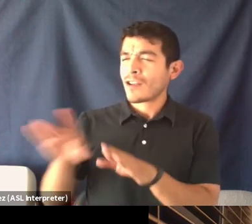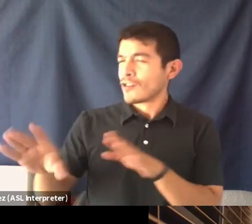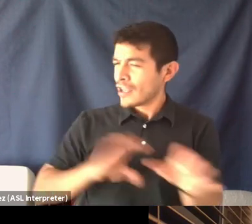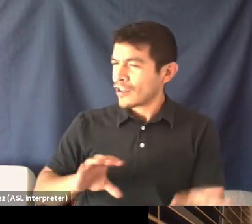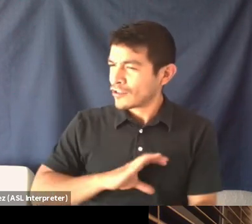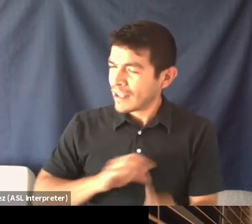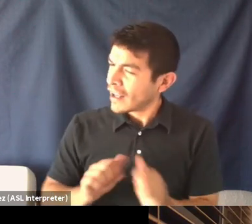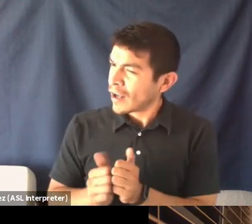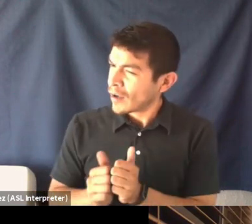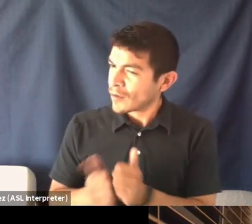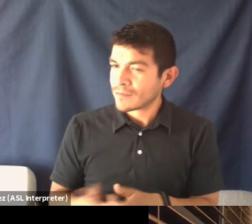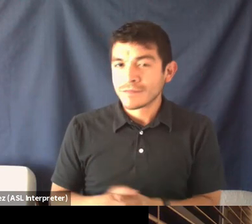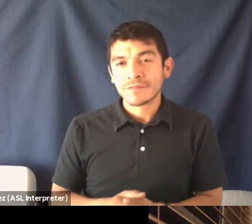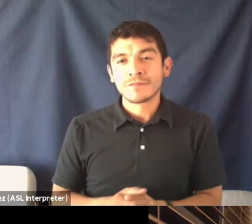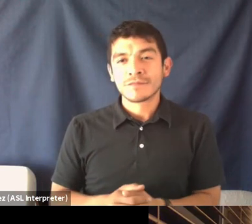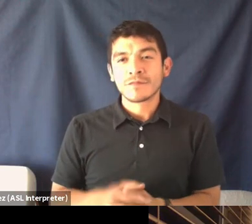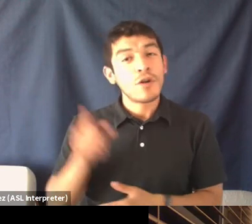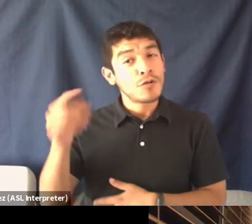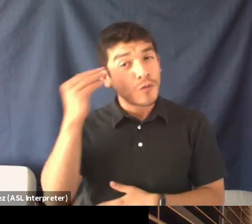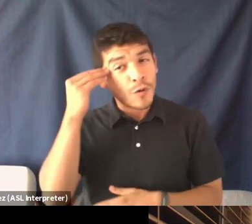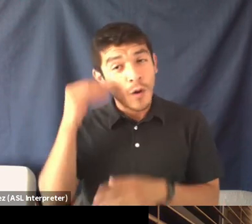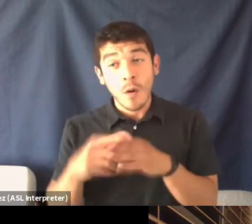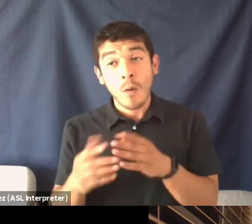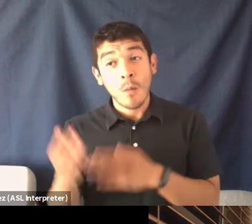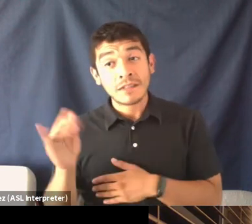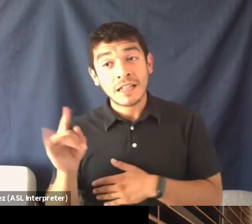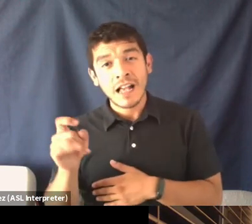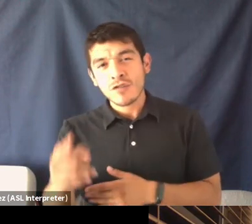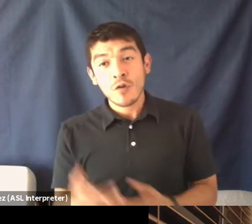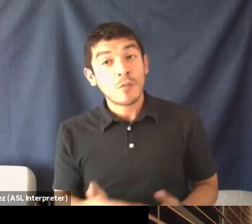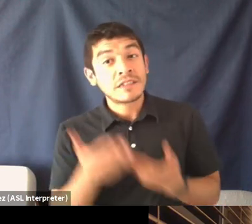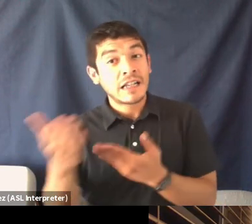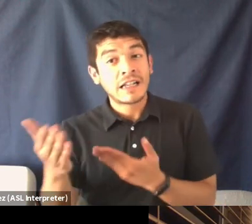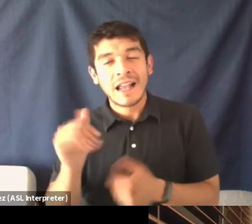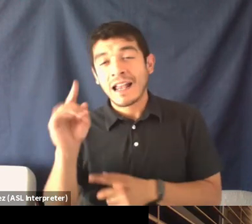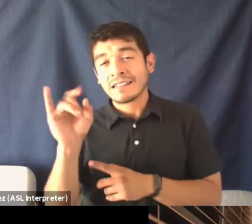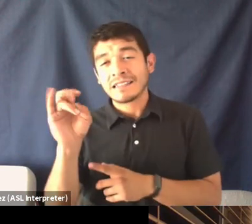And you knew that on the one hand you were presenting the Disneyland. What is it?